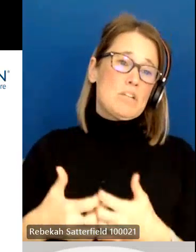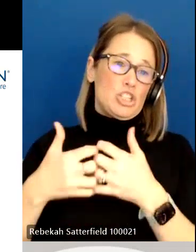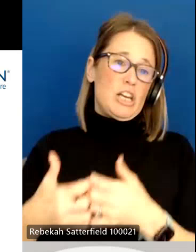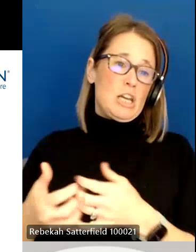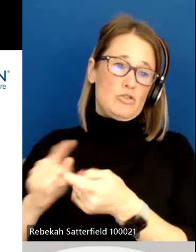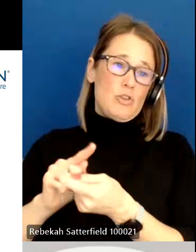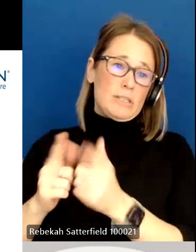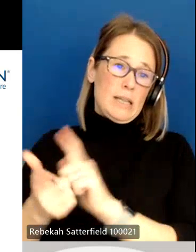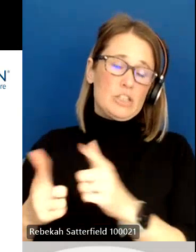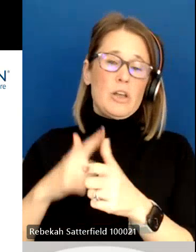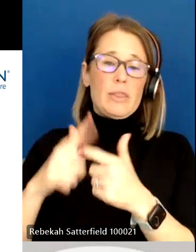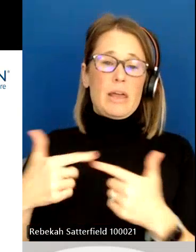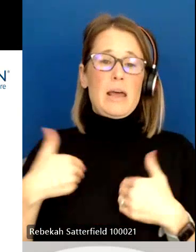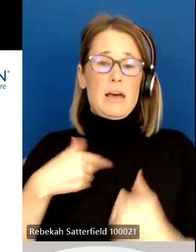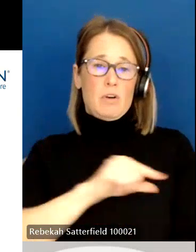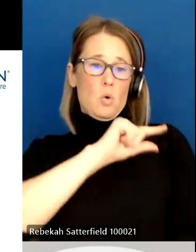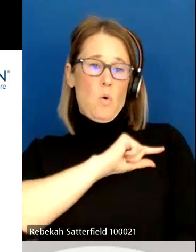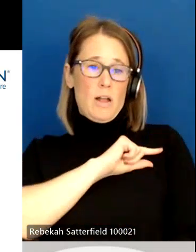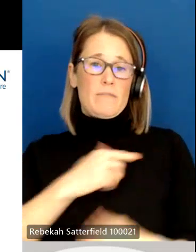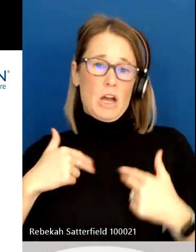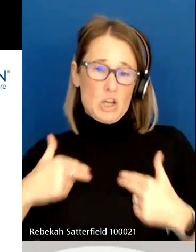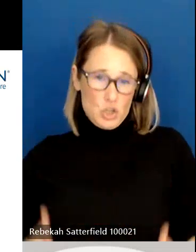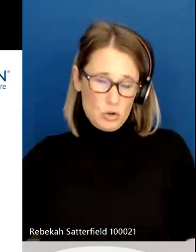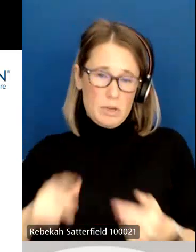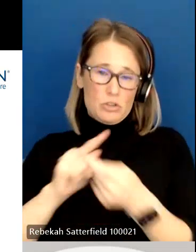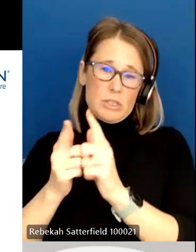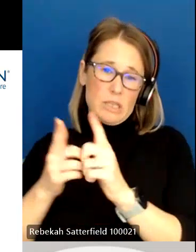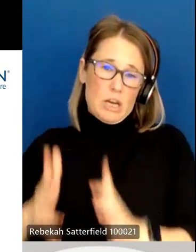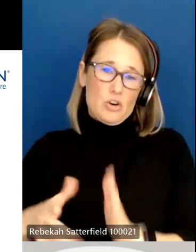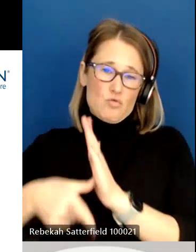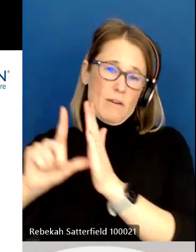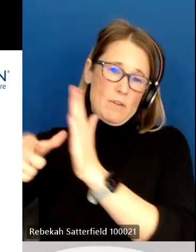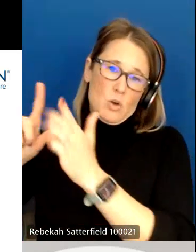it reviewed by a qualified human translator just to reduce the amount of time and the volume of